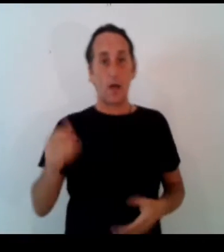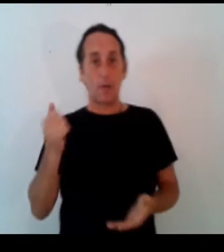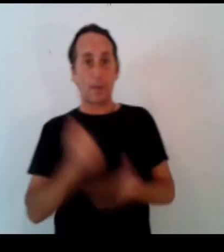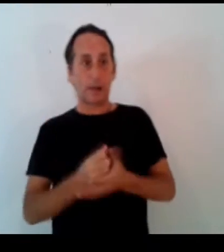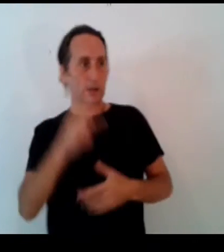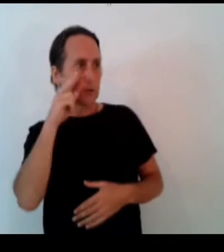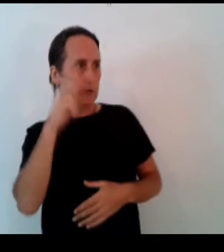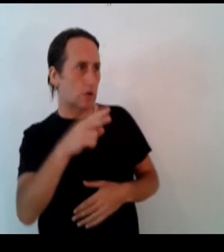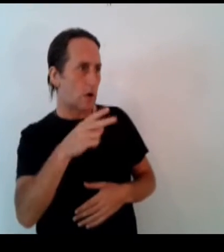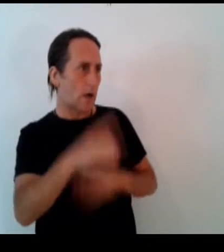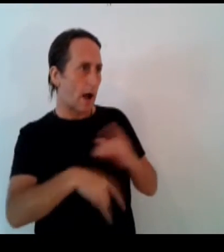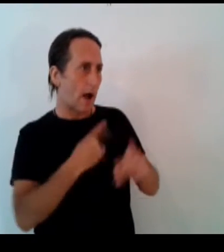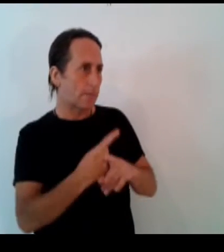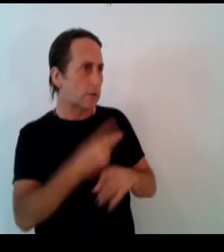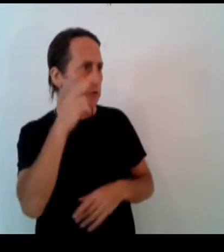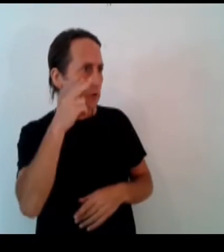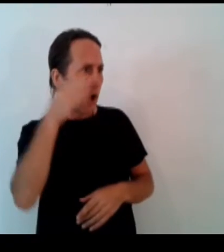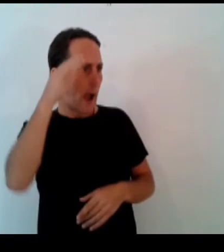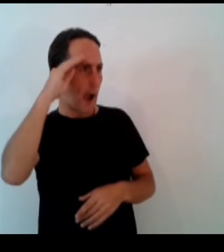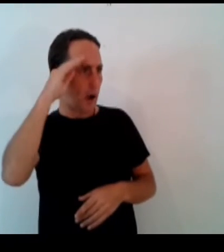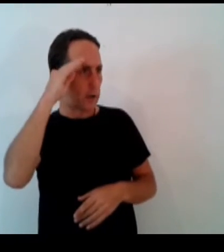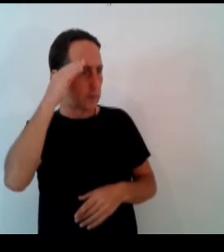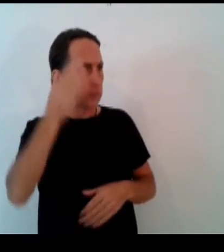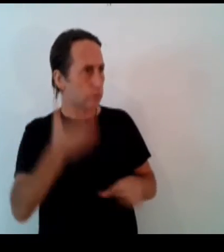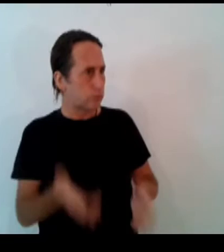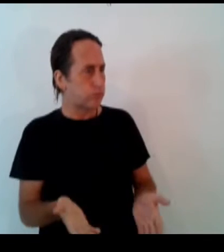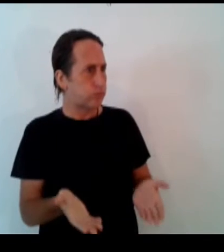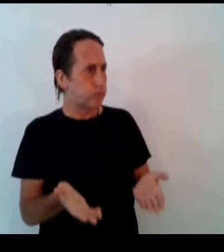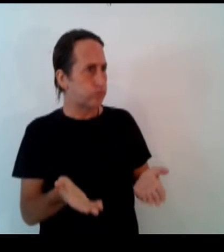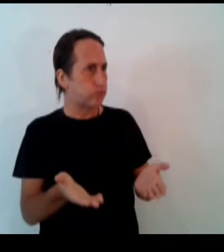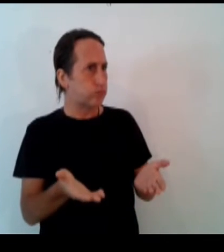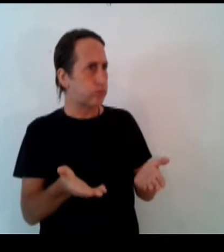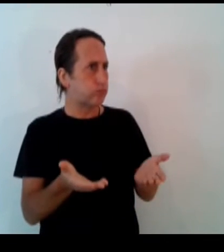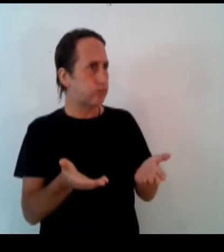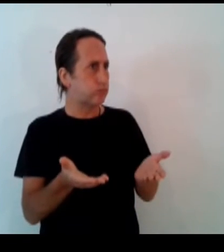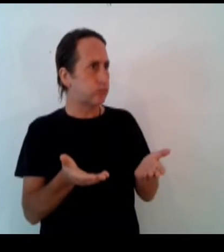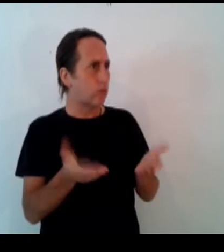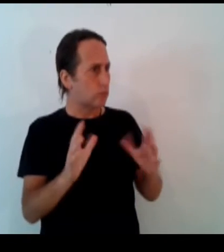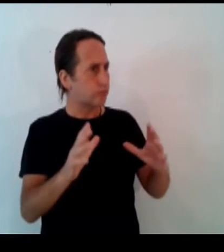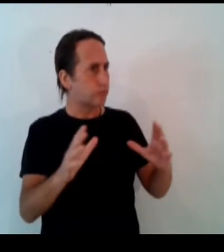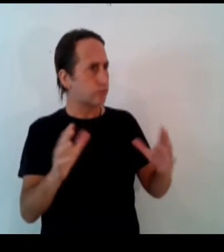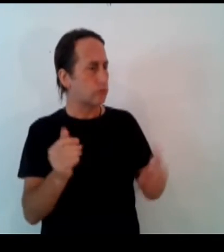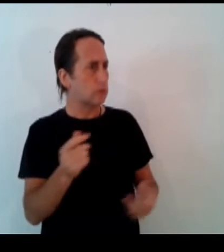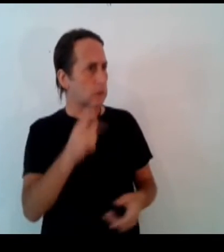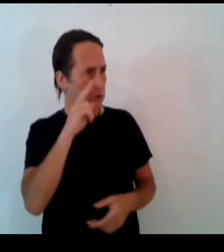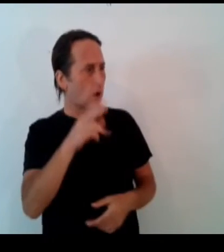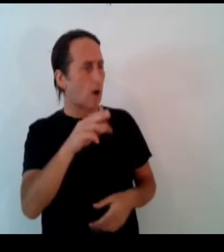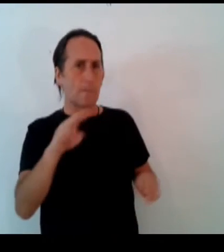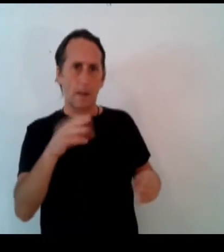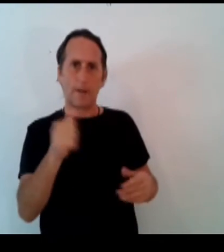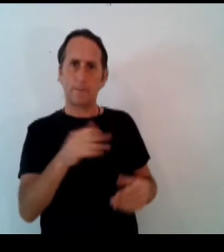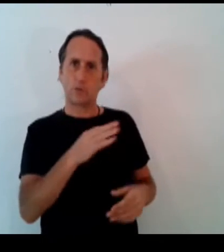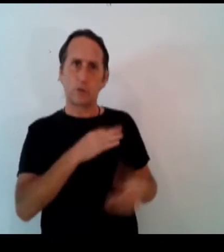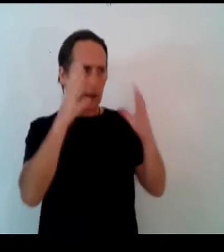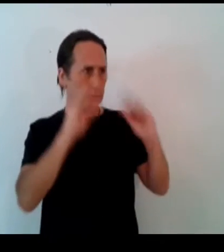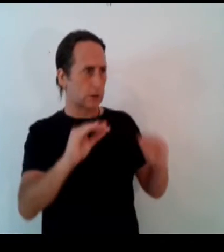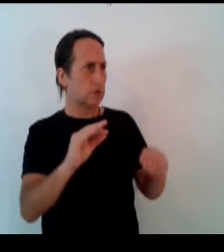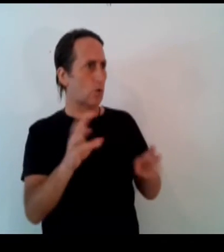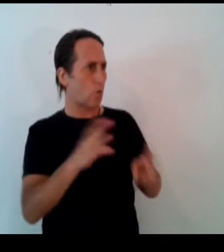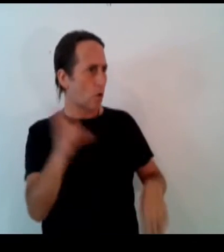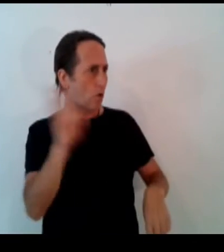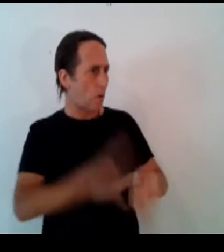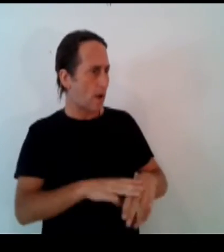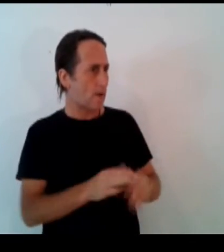The banks saw what was happening, they saw that Ireland was a rising economy, that the people were well educated they were a good workforce